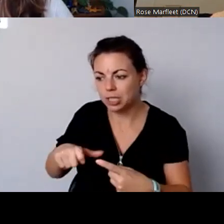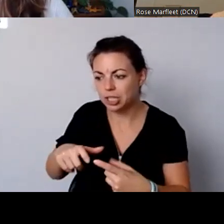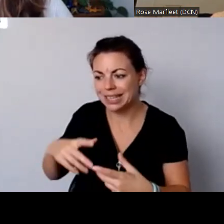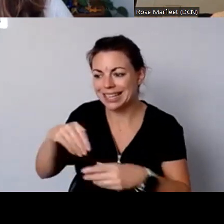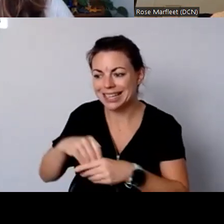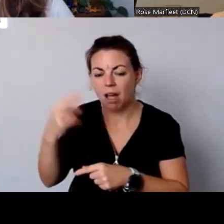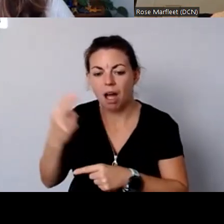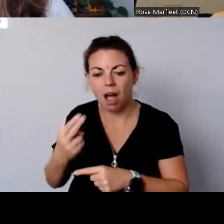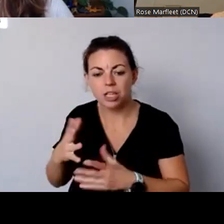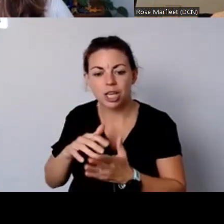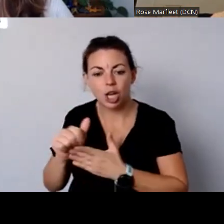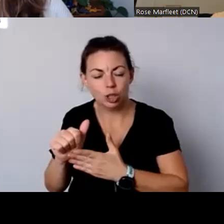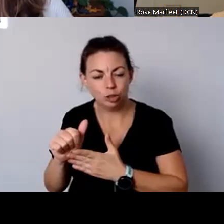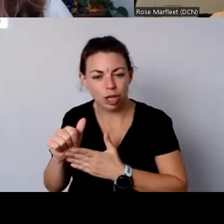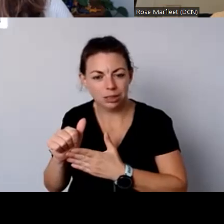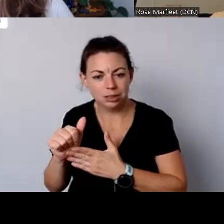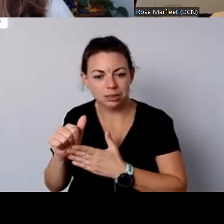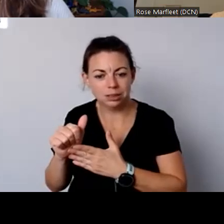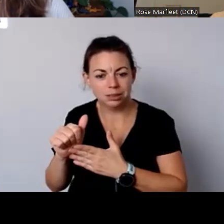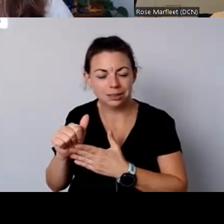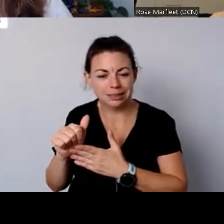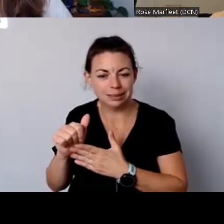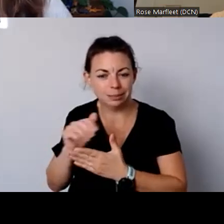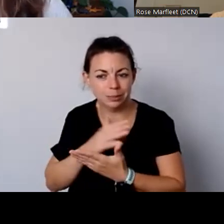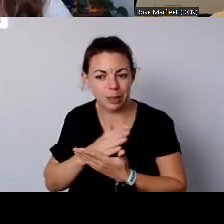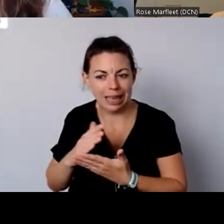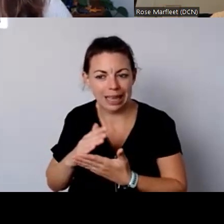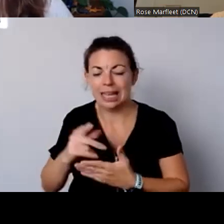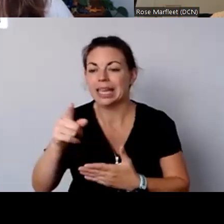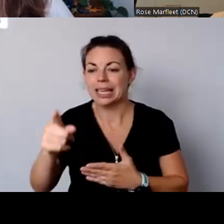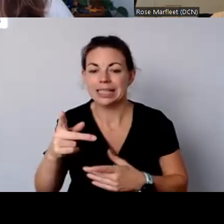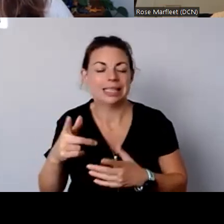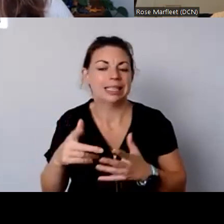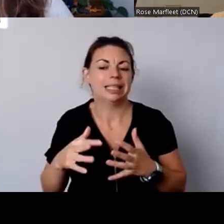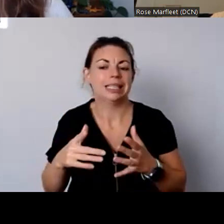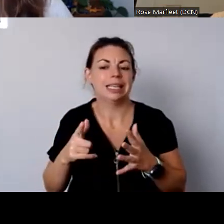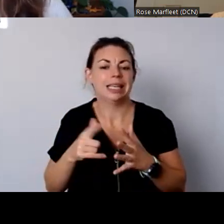Sorry, I butchered that a bit. Again, this sounds like it could be a potential entry